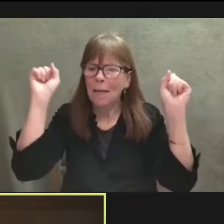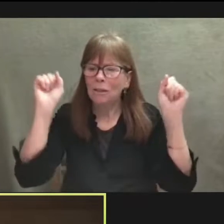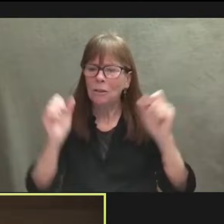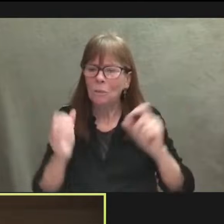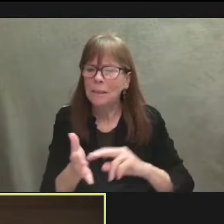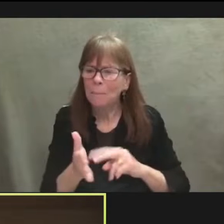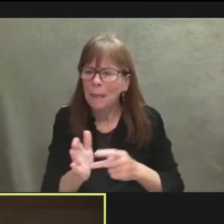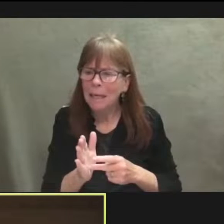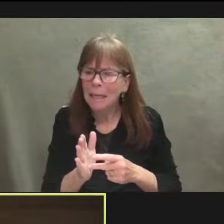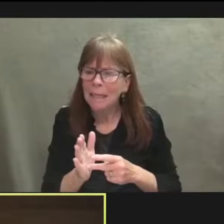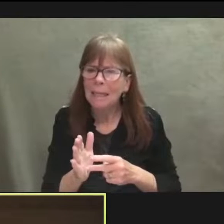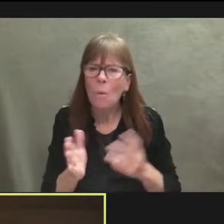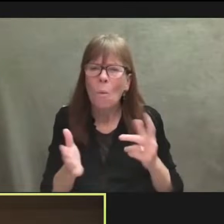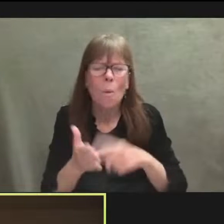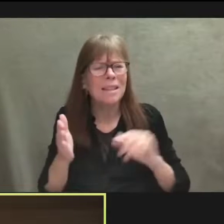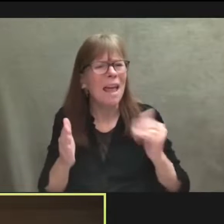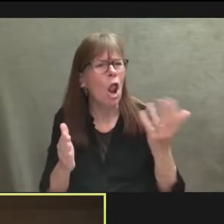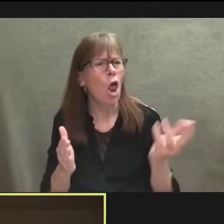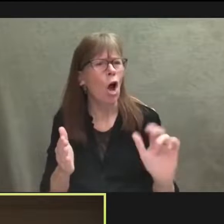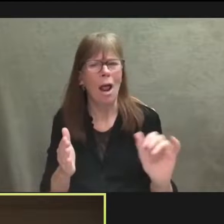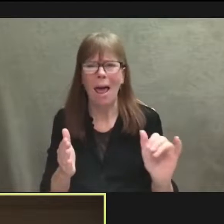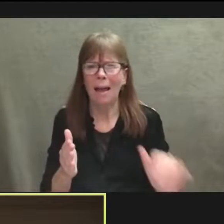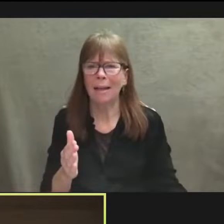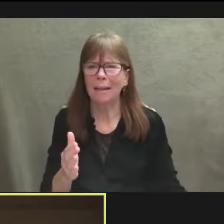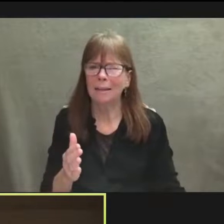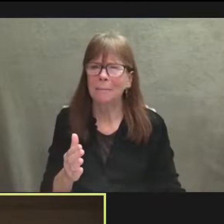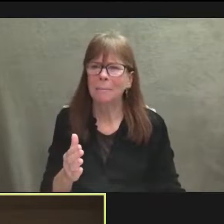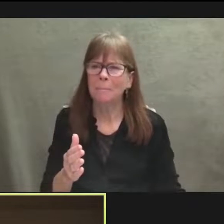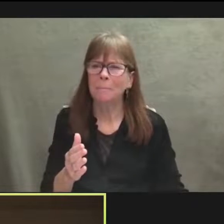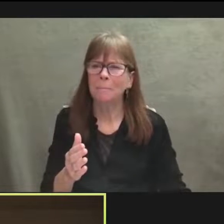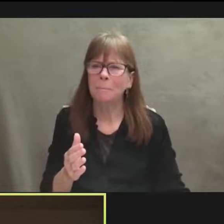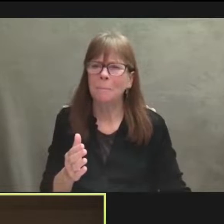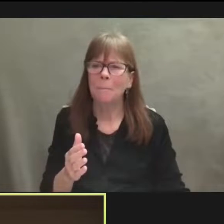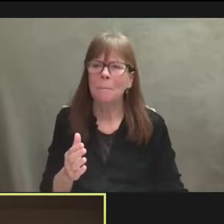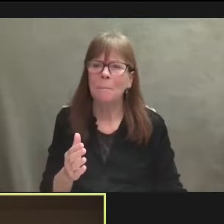look like? I think everybody has a particular idea when they hear